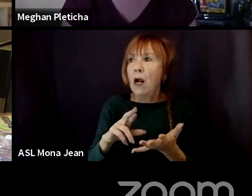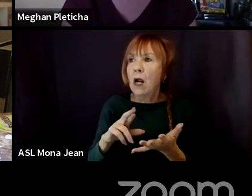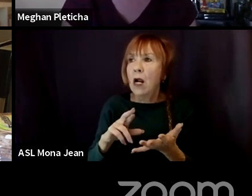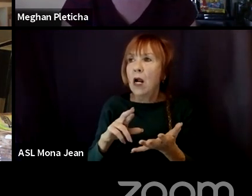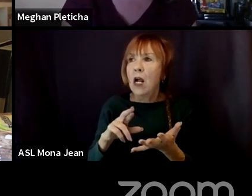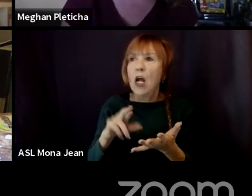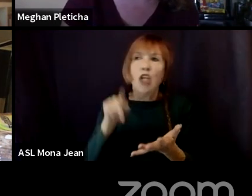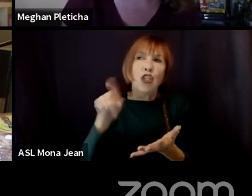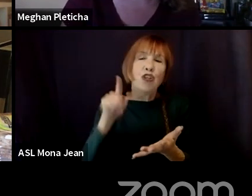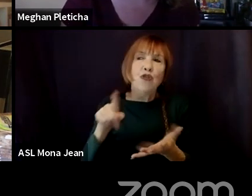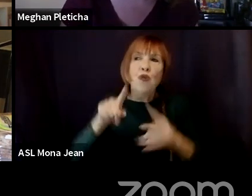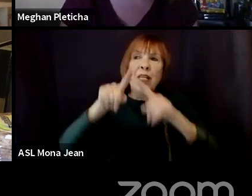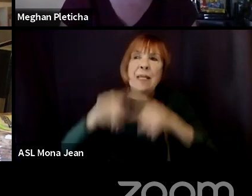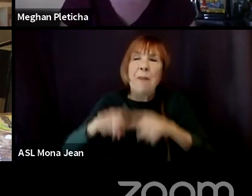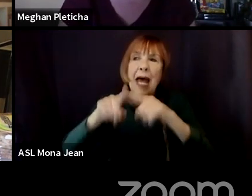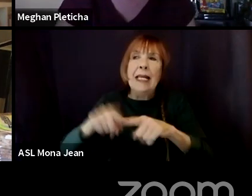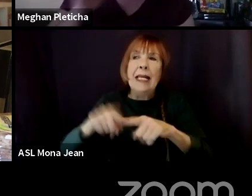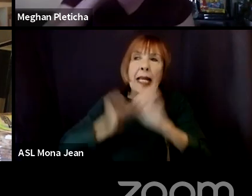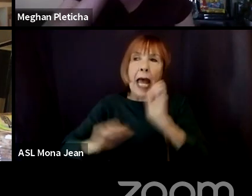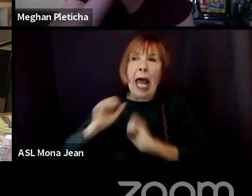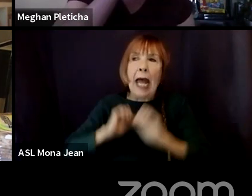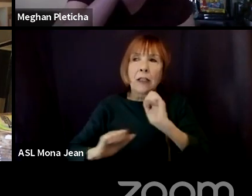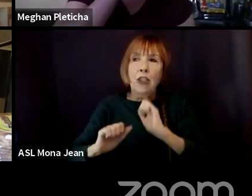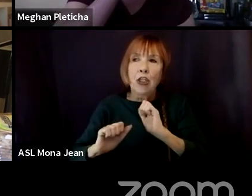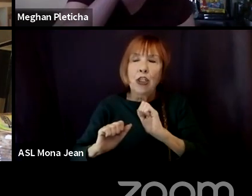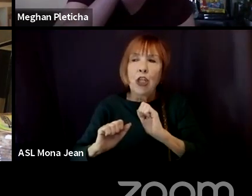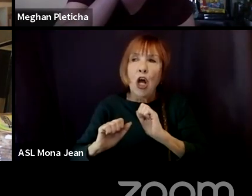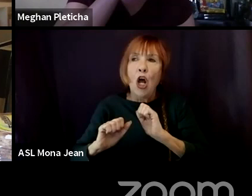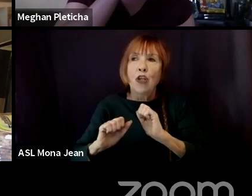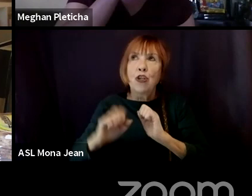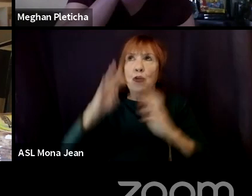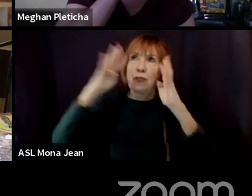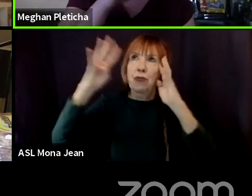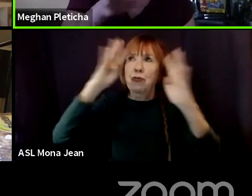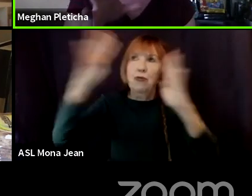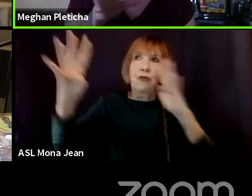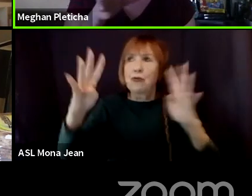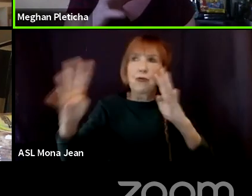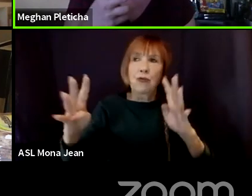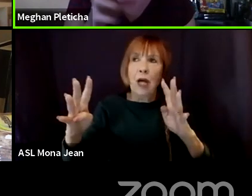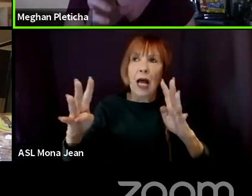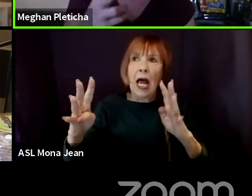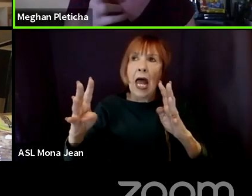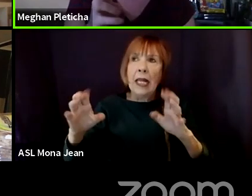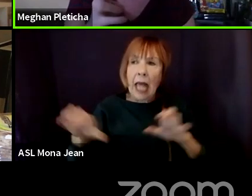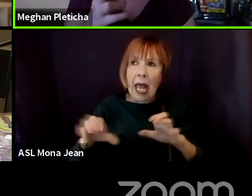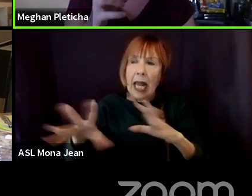I hate questions like that, because I want to respect the writers process but-- No, well, I see there's two parts,